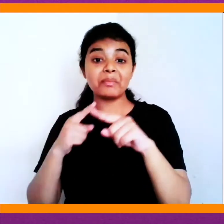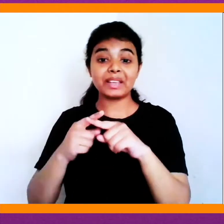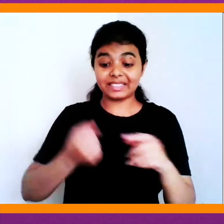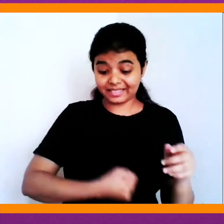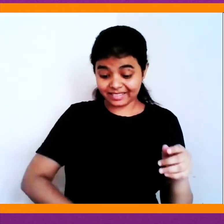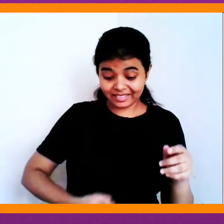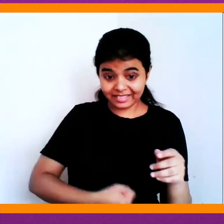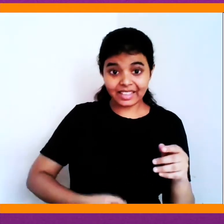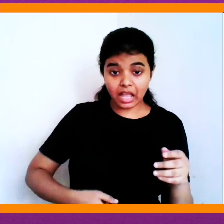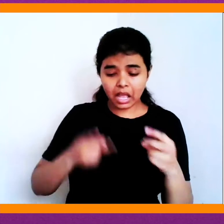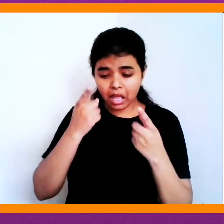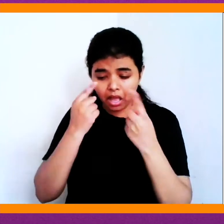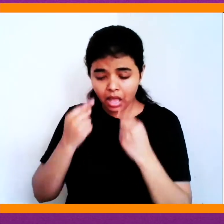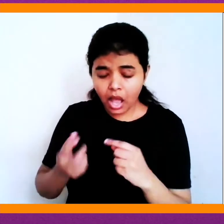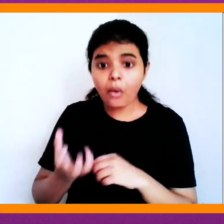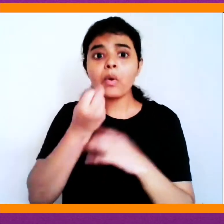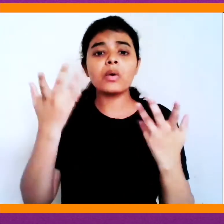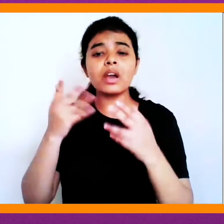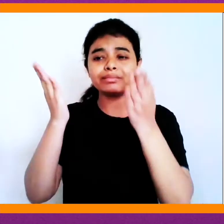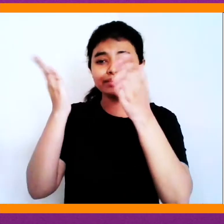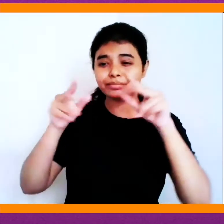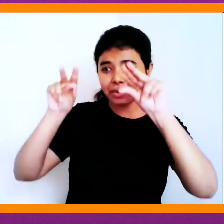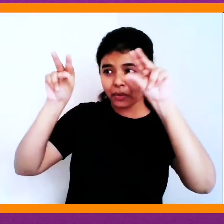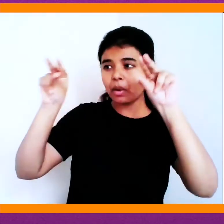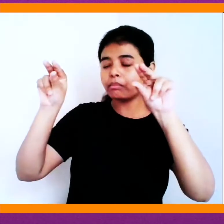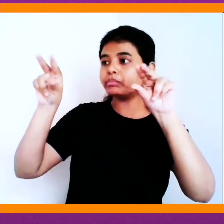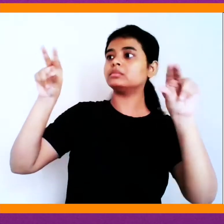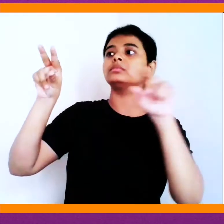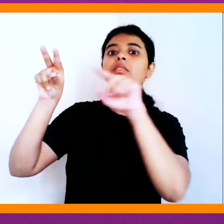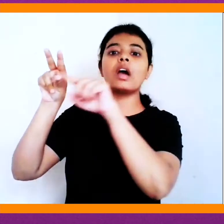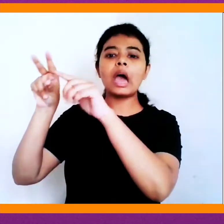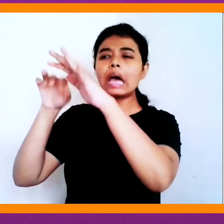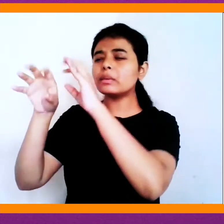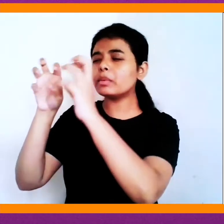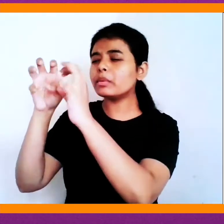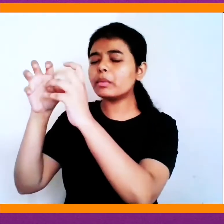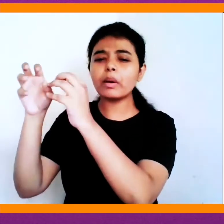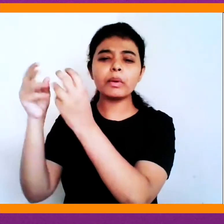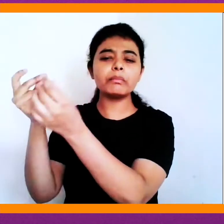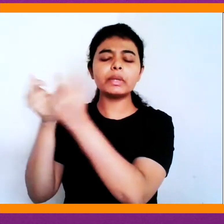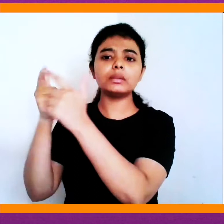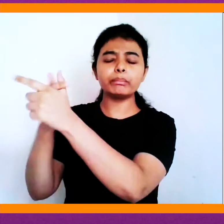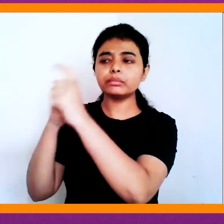large enlarged ovaries which are more volume plus they have at least more than 10 follicles